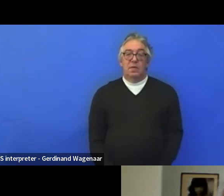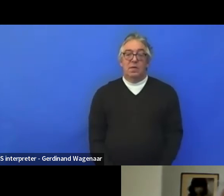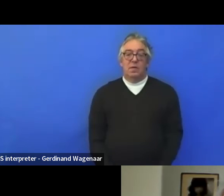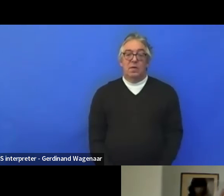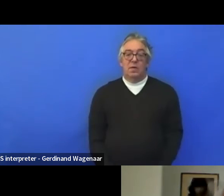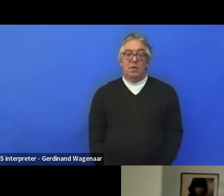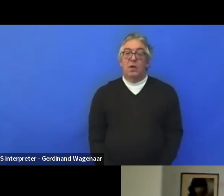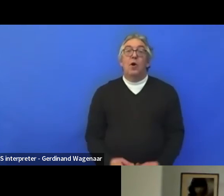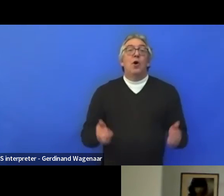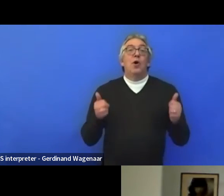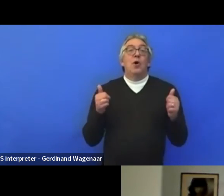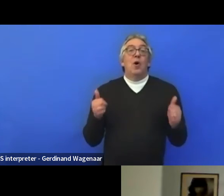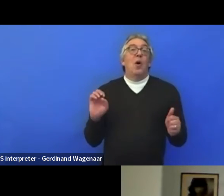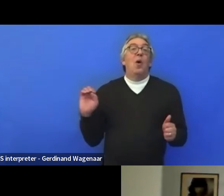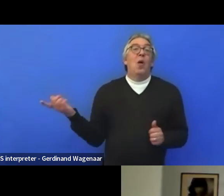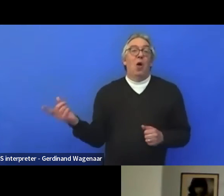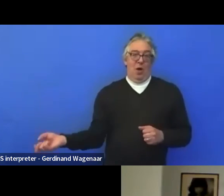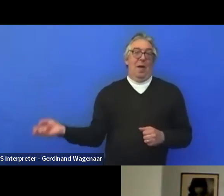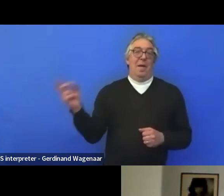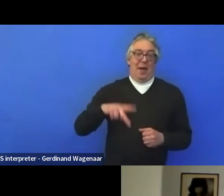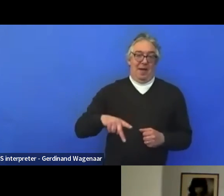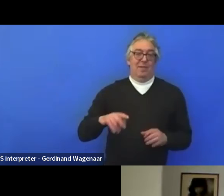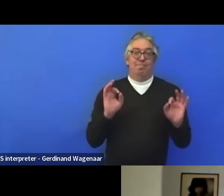Everyone is back. Super.